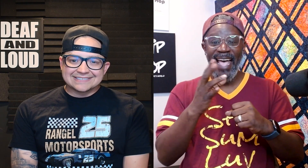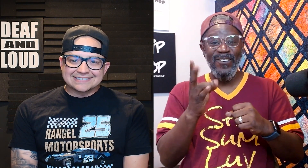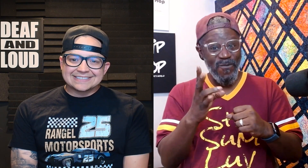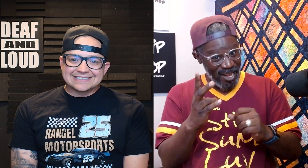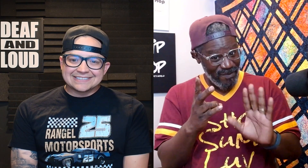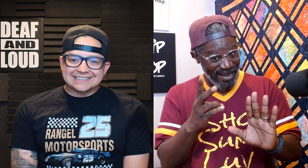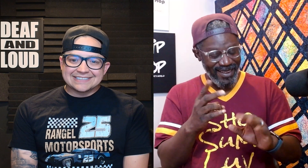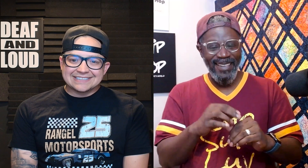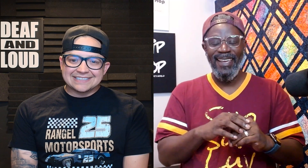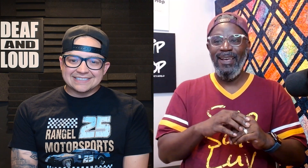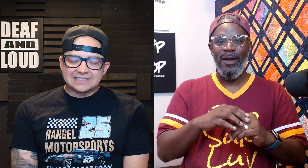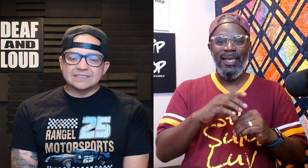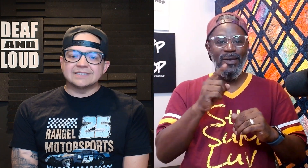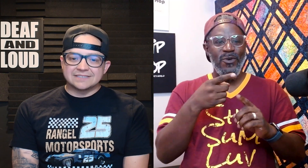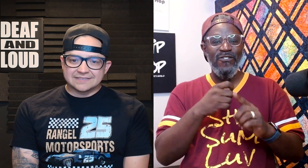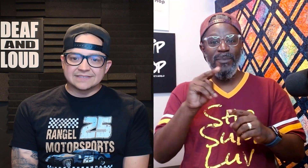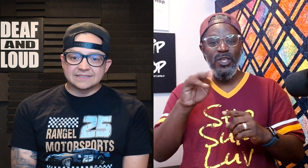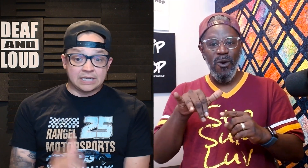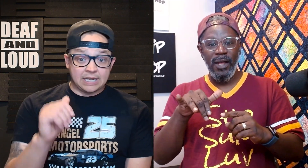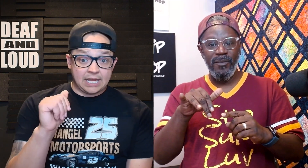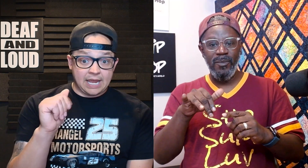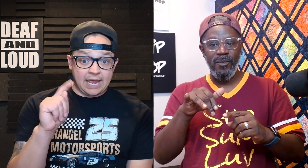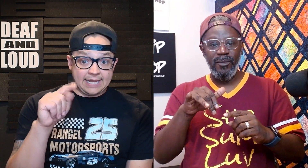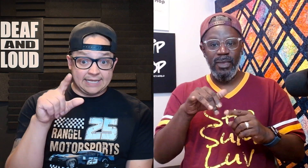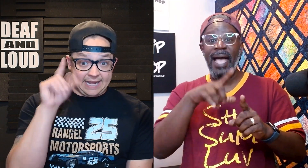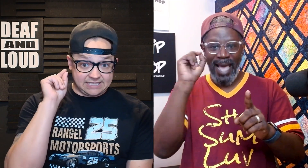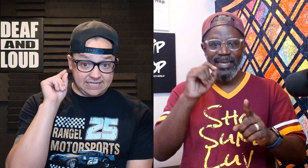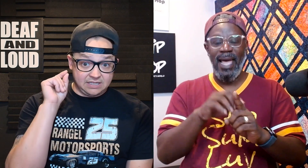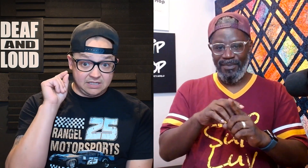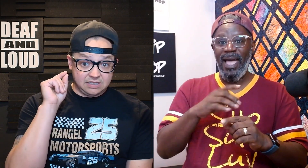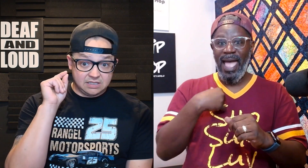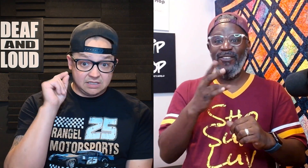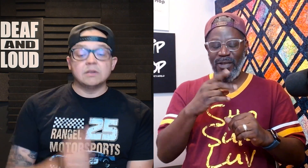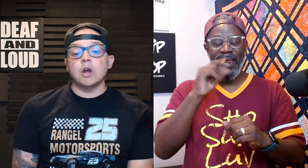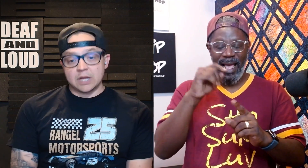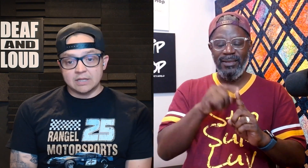As a freshman, he was from New York. At Gallaudet? - As a freshman at Gallaudet.